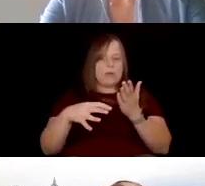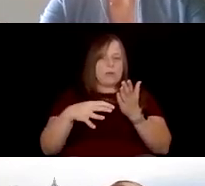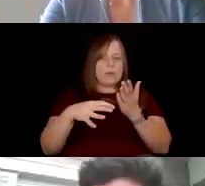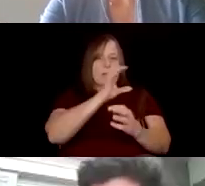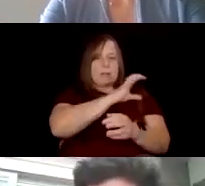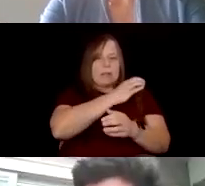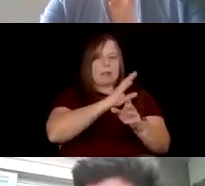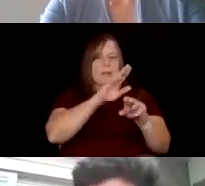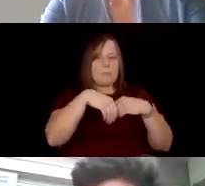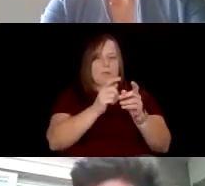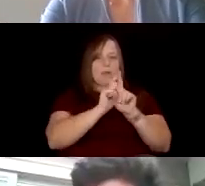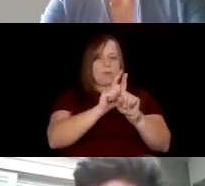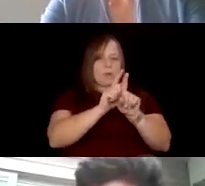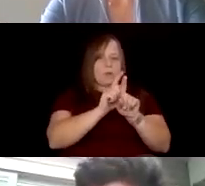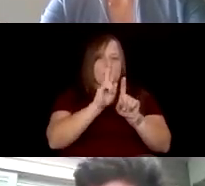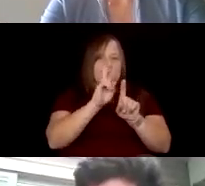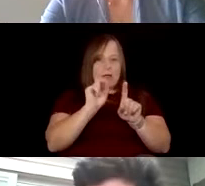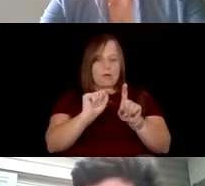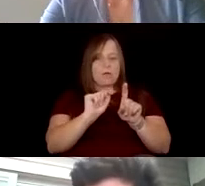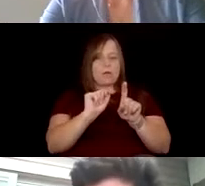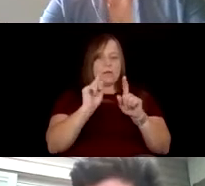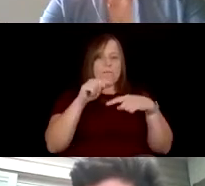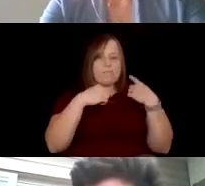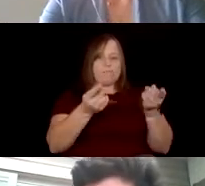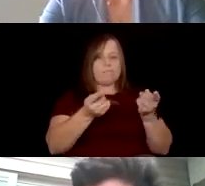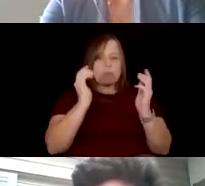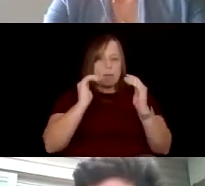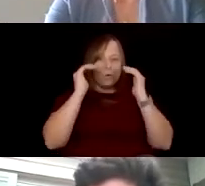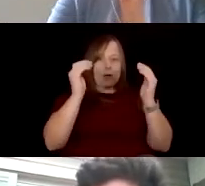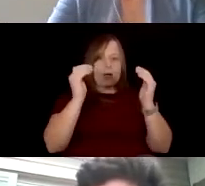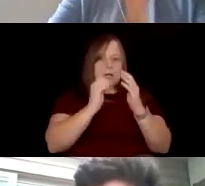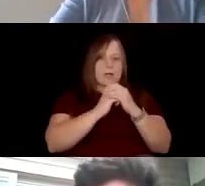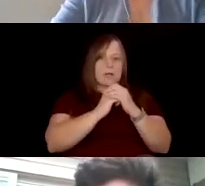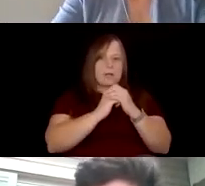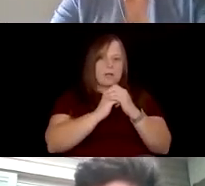that provides representation to veterans seeking discharge status upgrades. So she's also here.